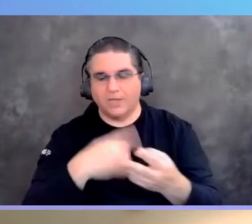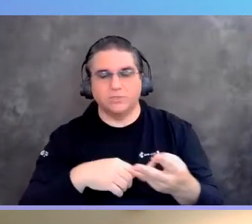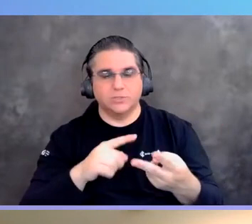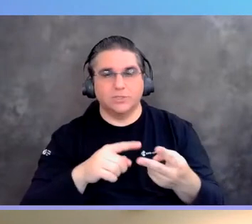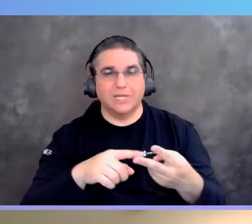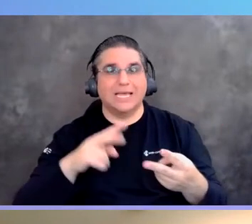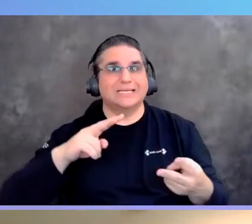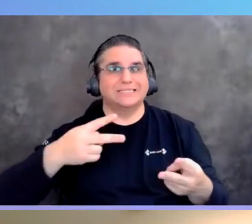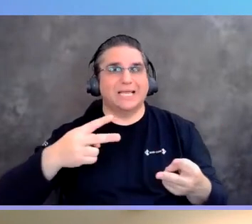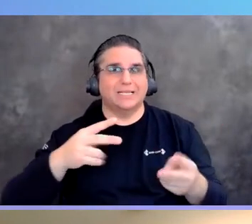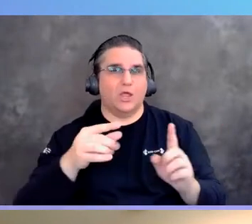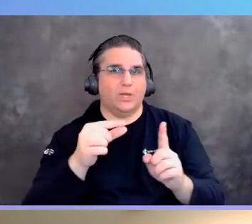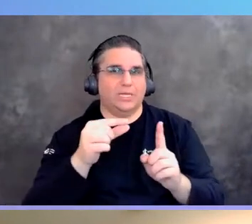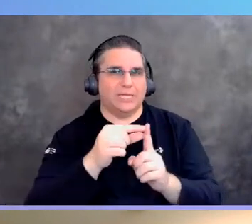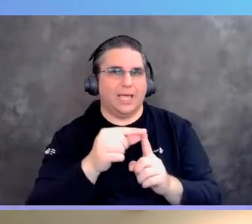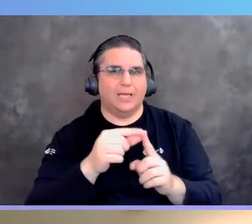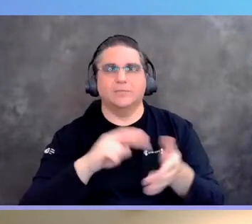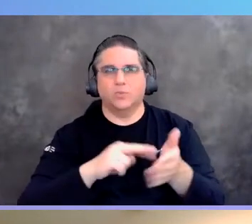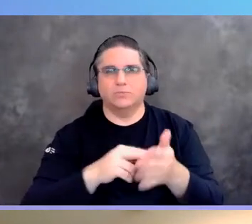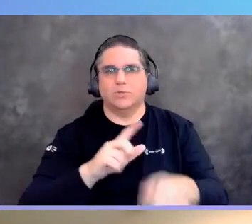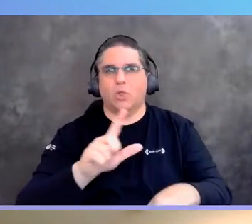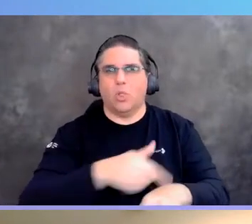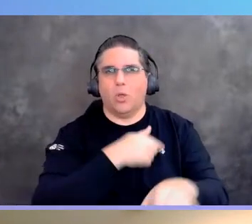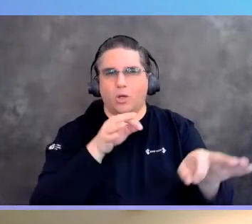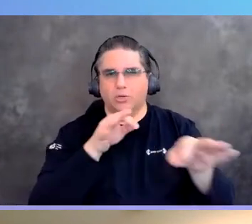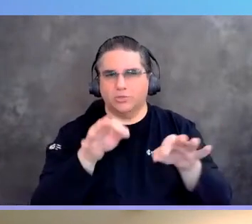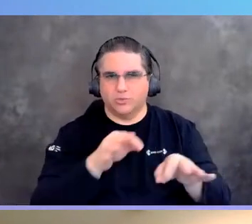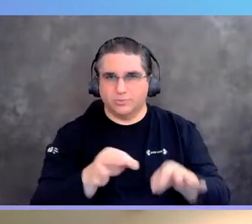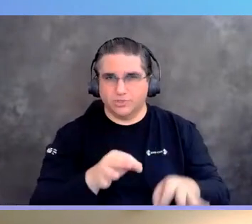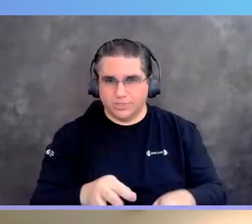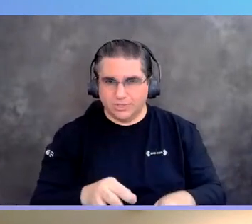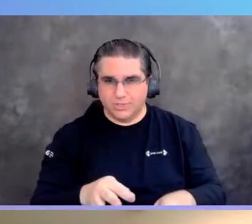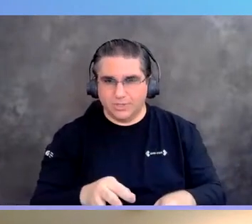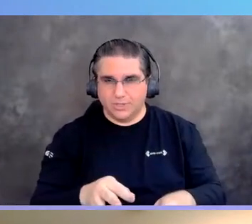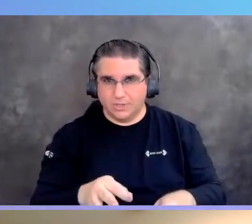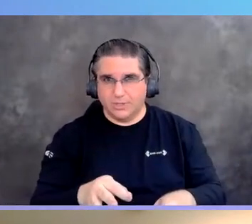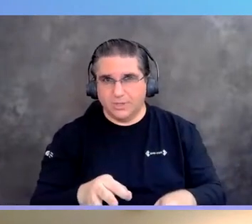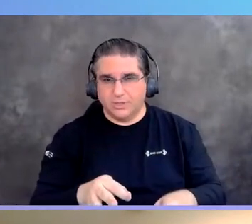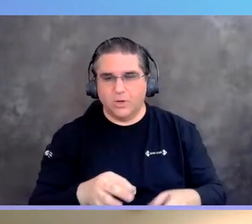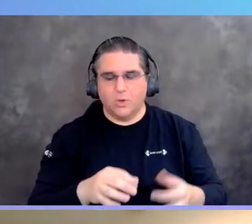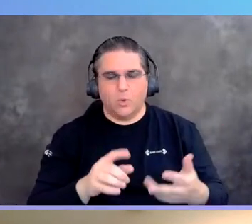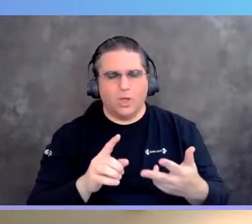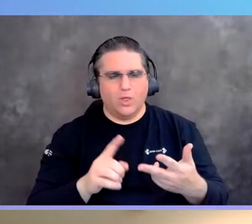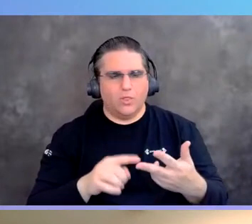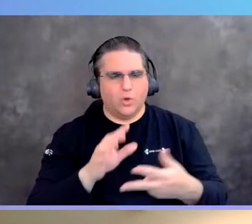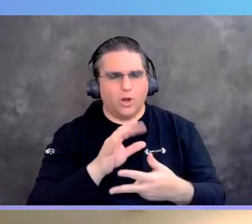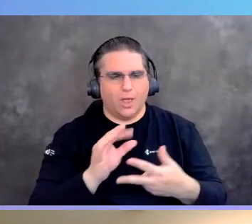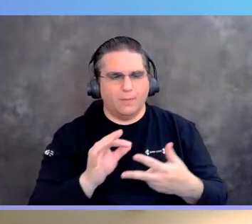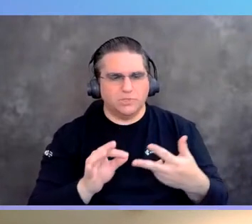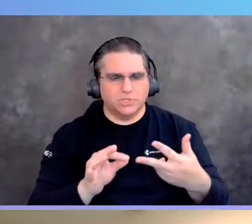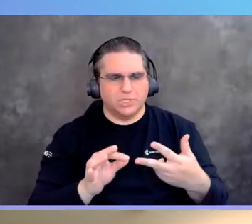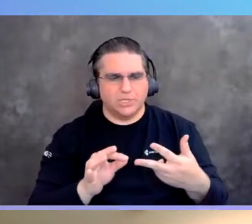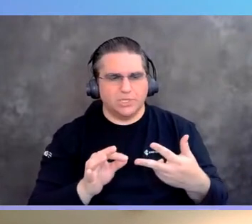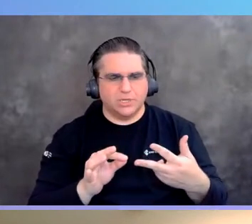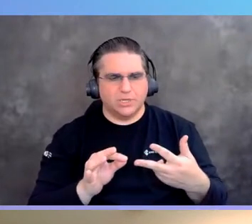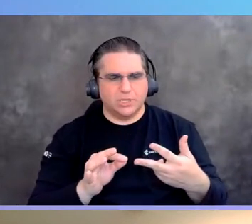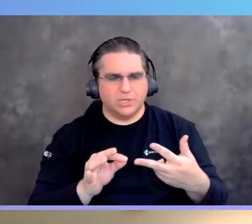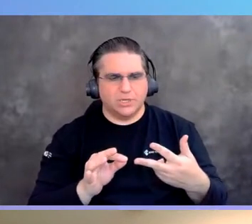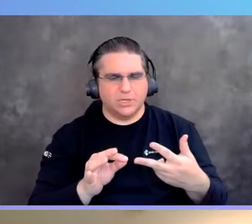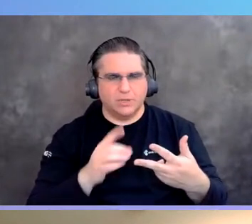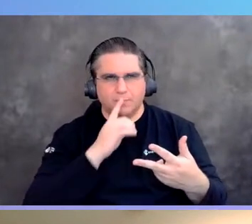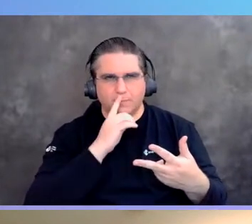long description. Uh and um, that is associated with the